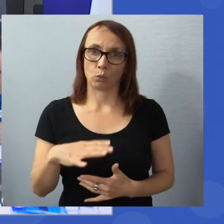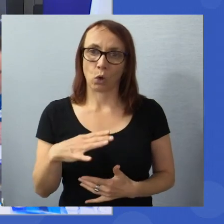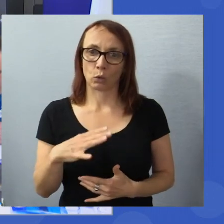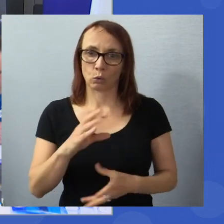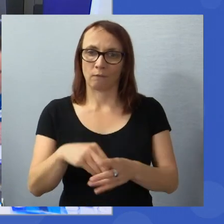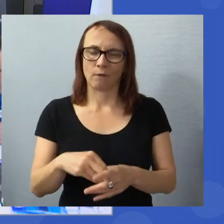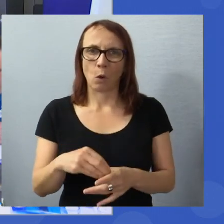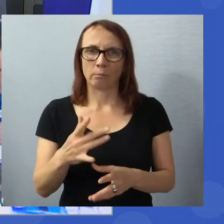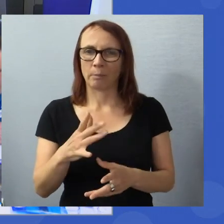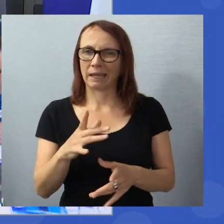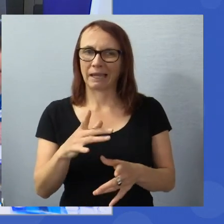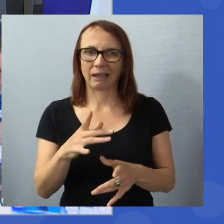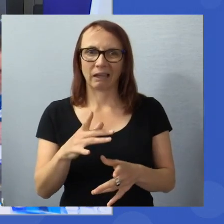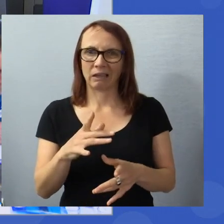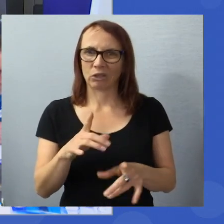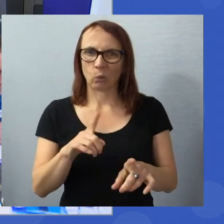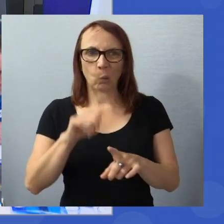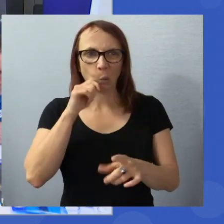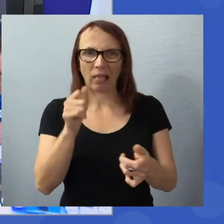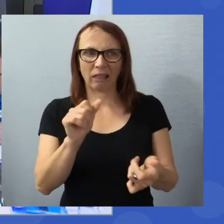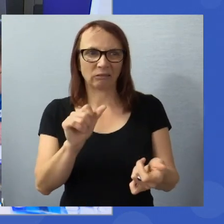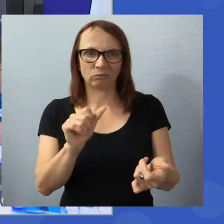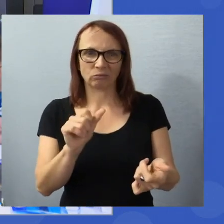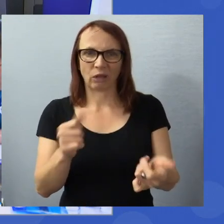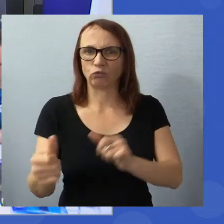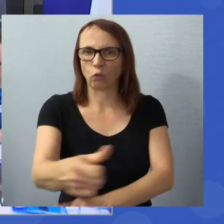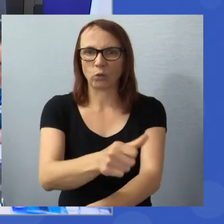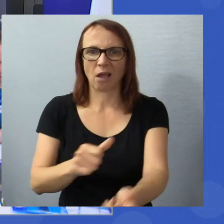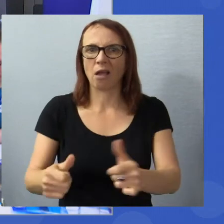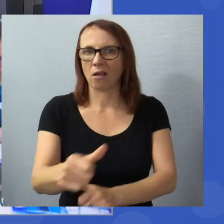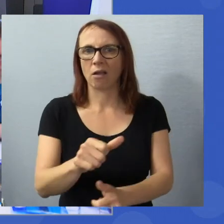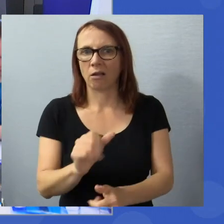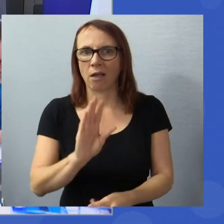some kind of ruling system for people to get involved in this but for today's